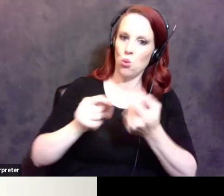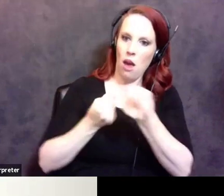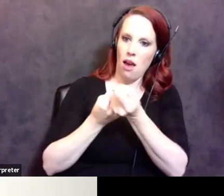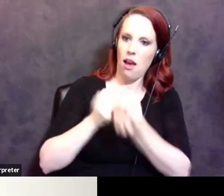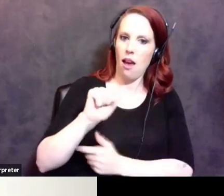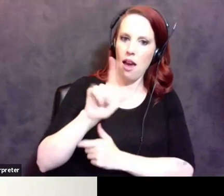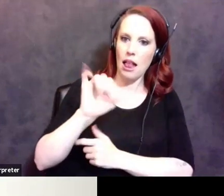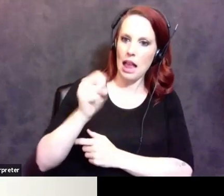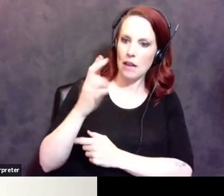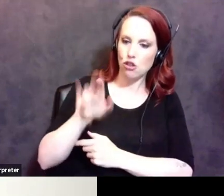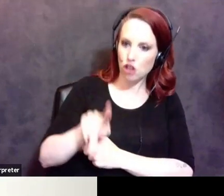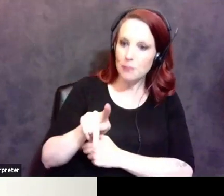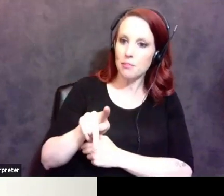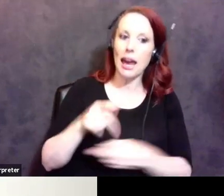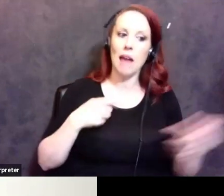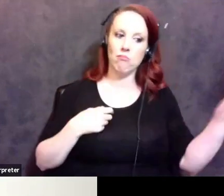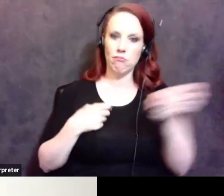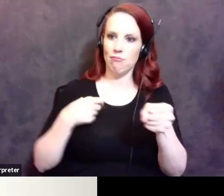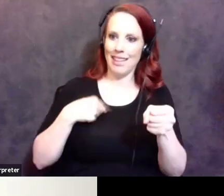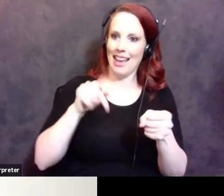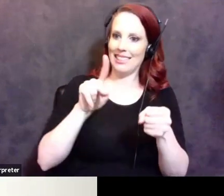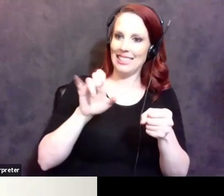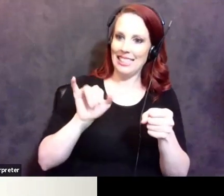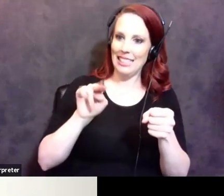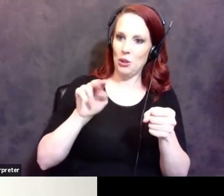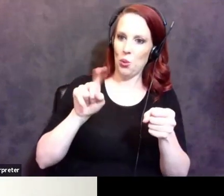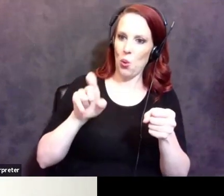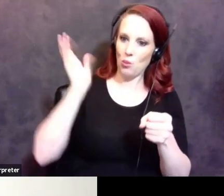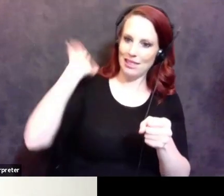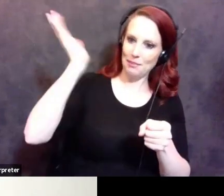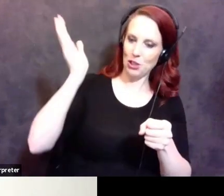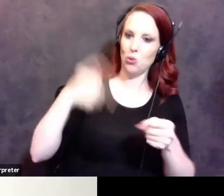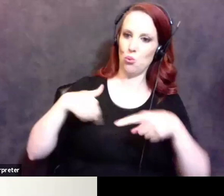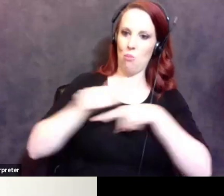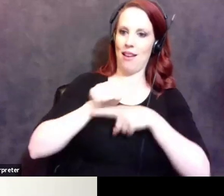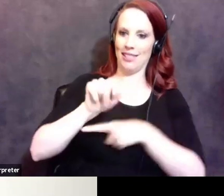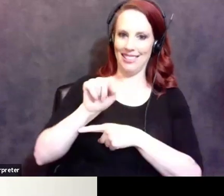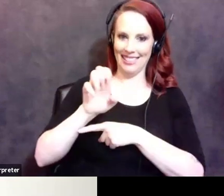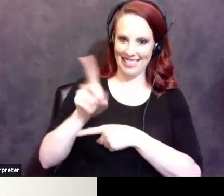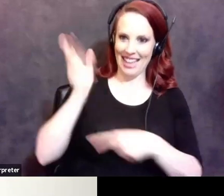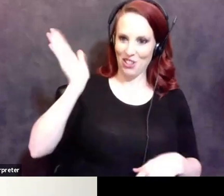brought me in as the keynote to practice my TED Talk. Then she asked the audience to give